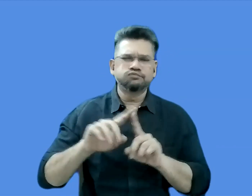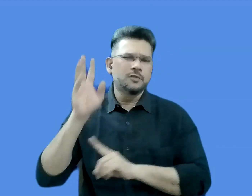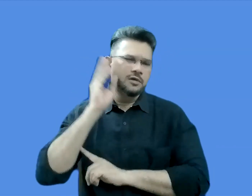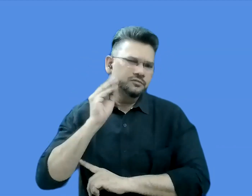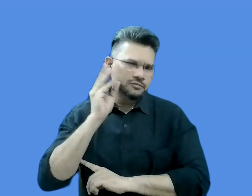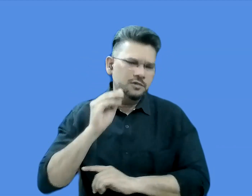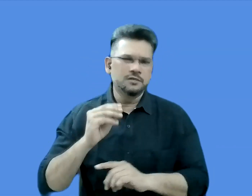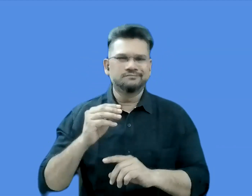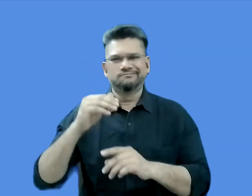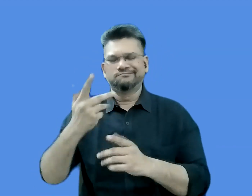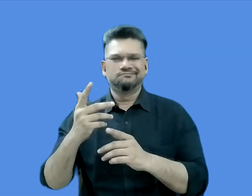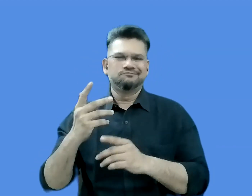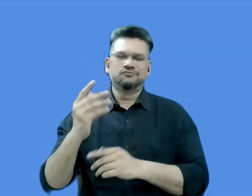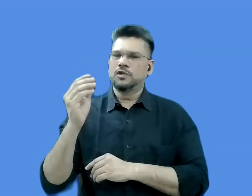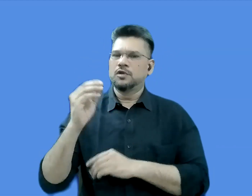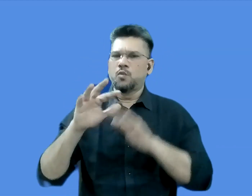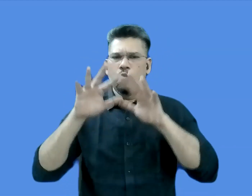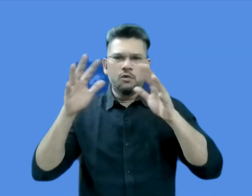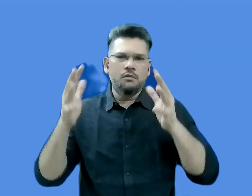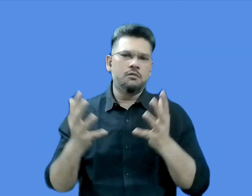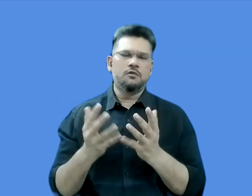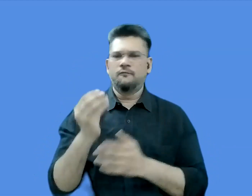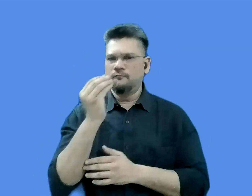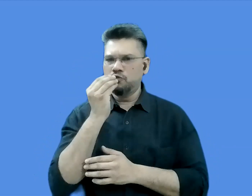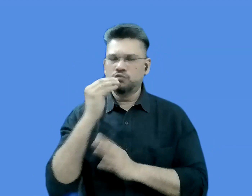tools and disability inclusion and humanitarian action and explore the